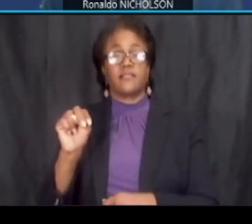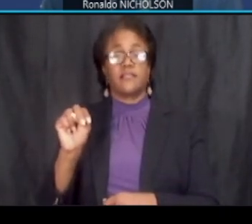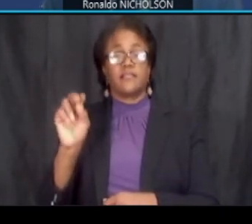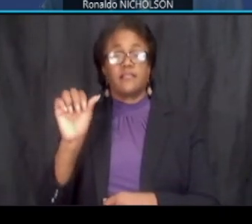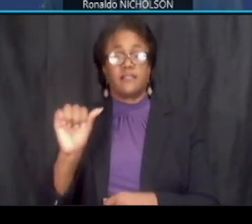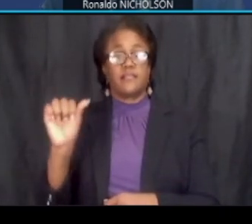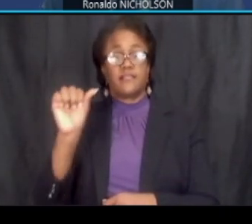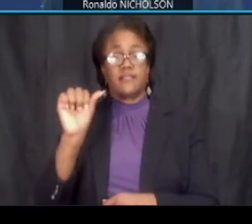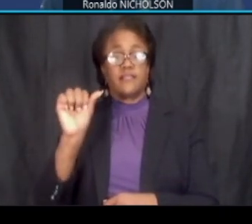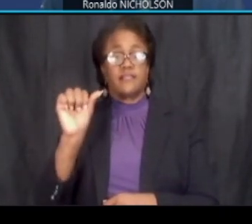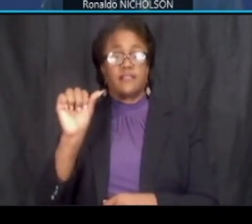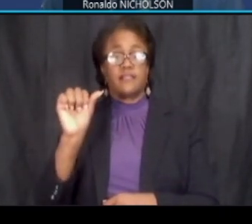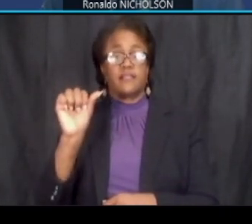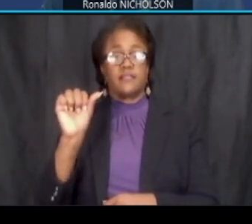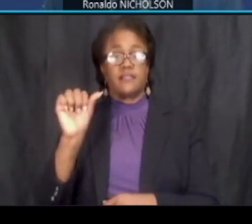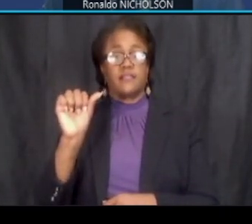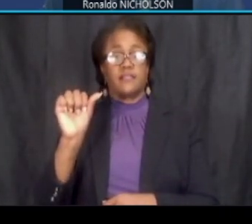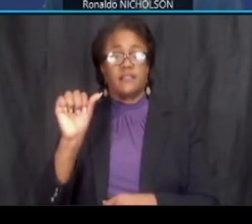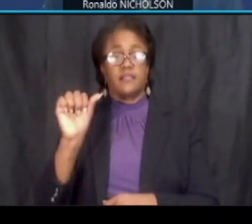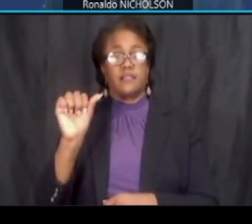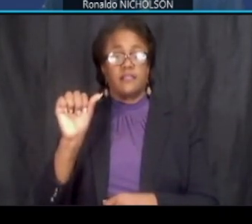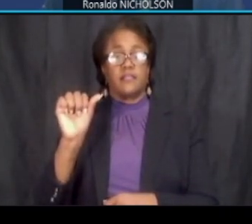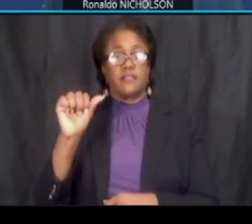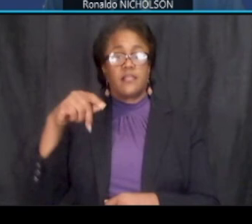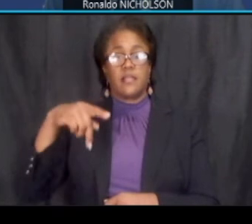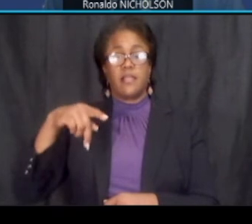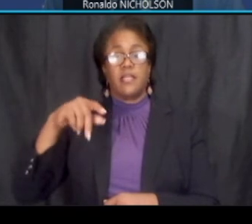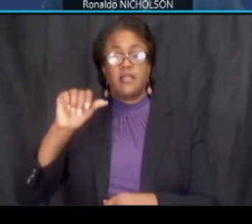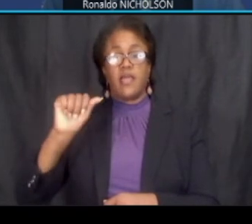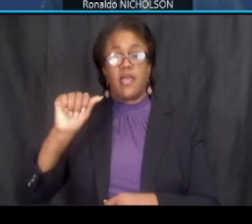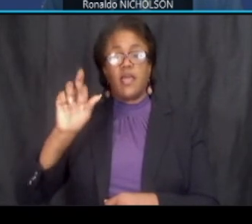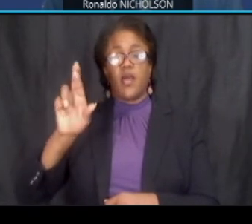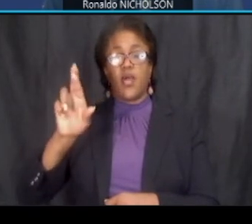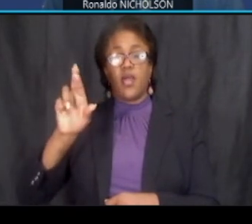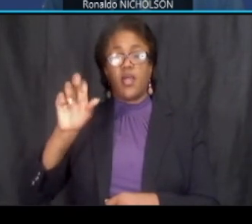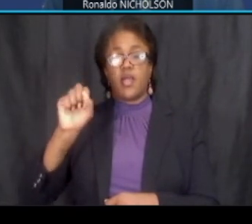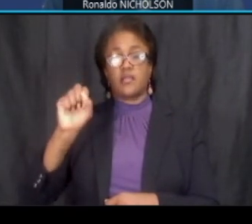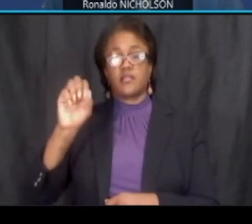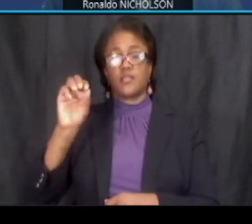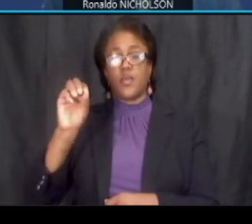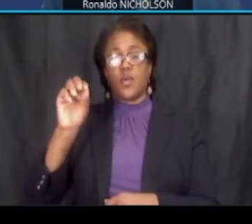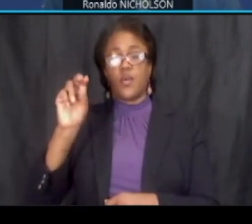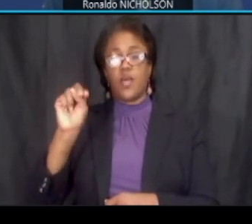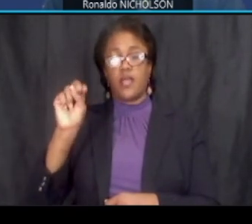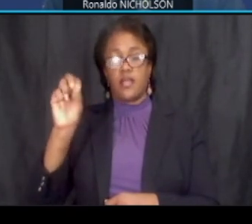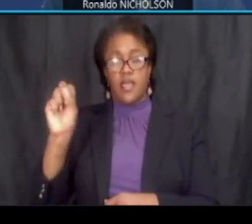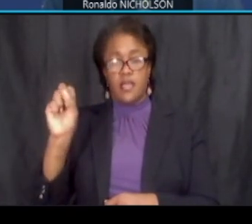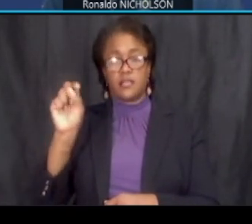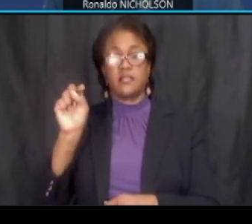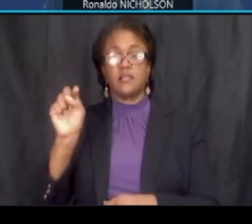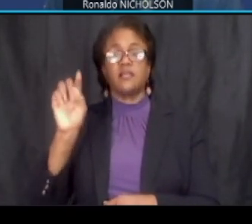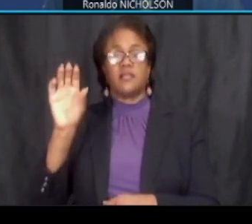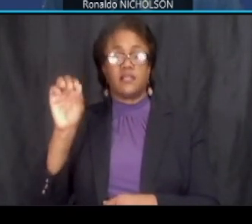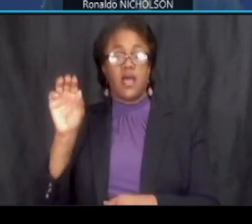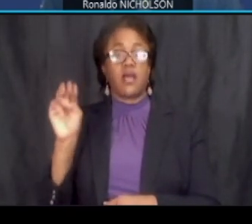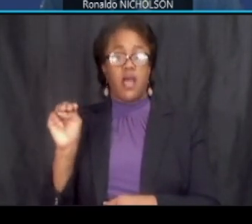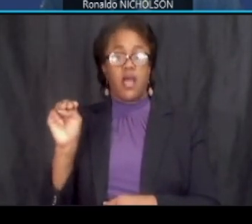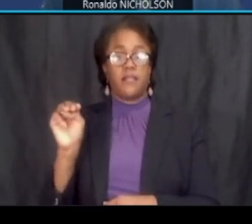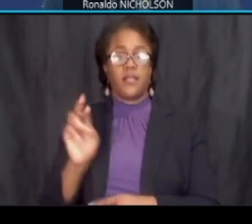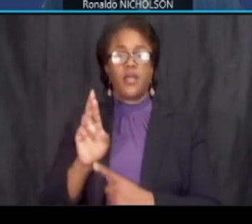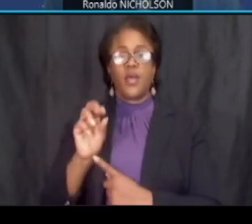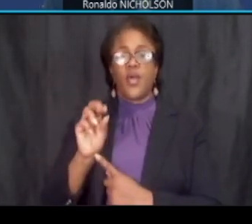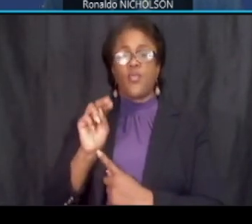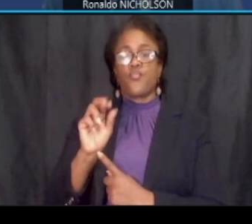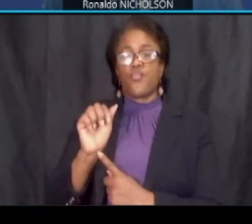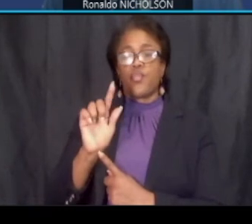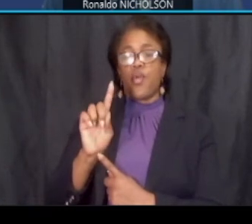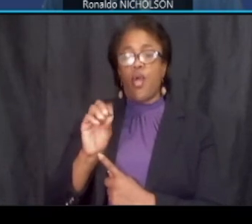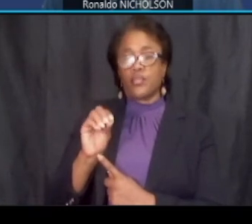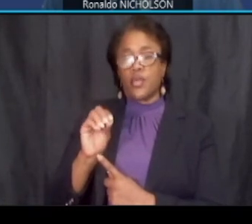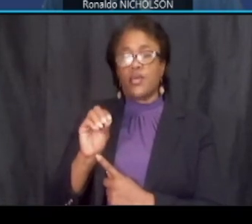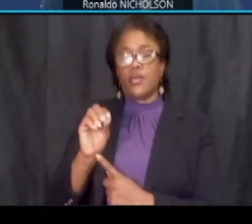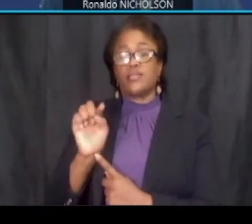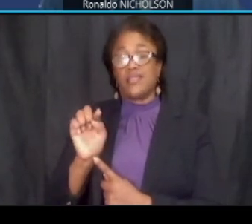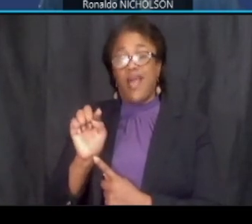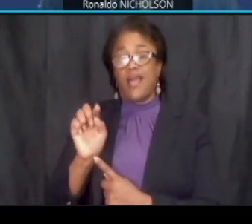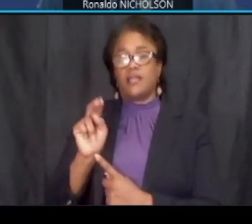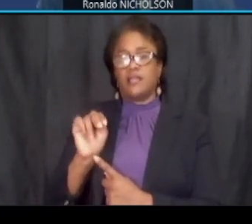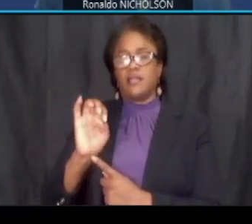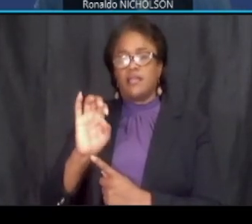at parsons p-a-r-s-o-n-s dot com ronaldo dot nicholson parsons.com